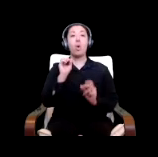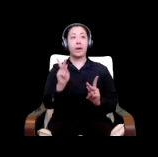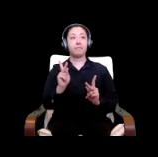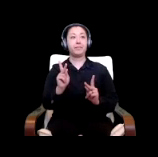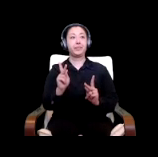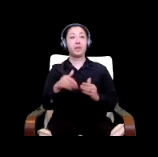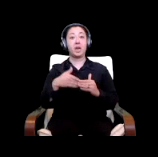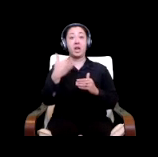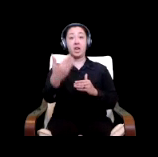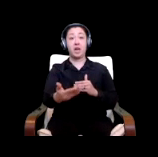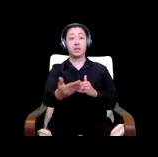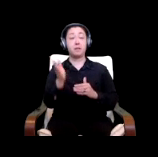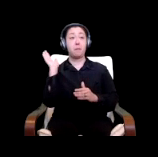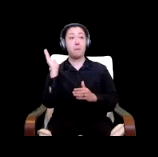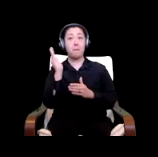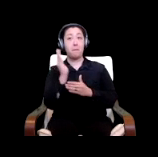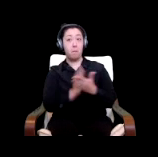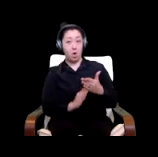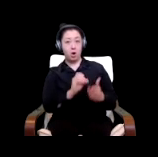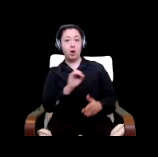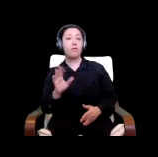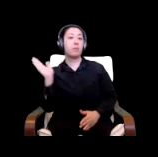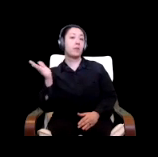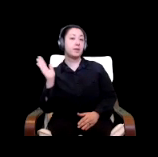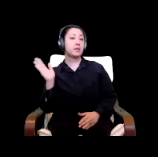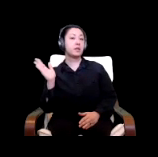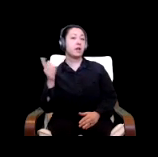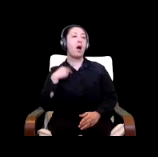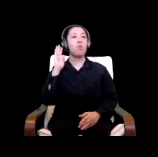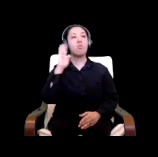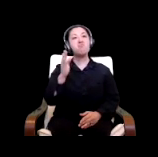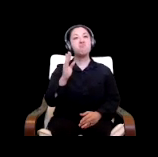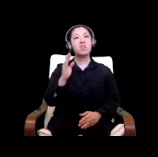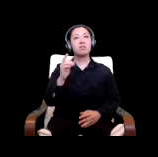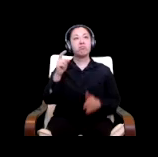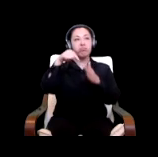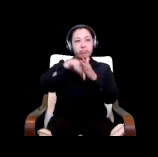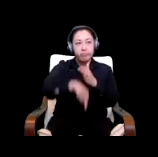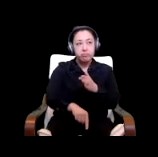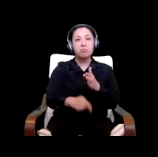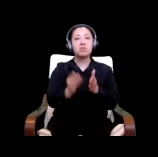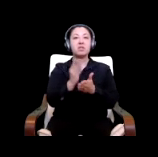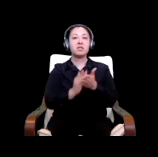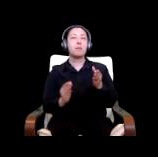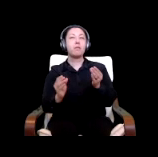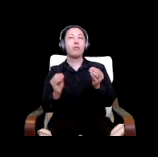I will now go through some specific of the most common characteristics and concerns and